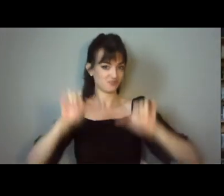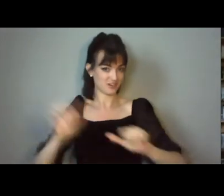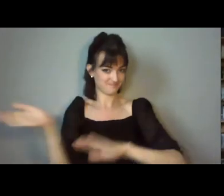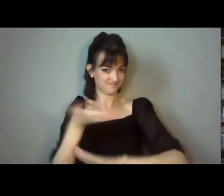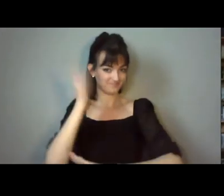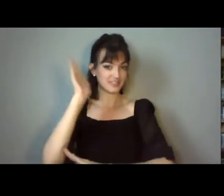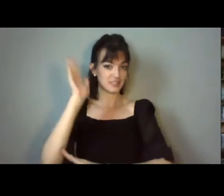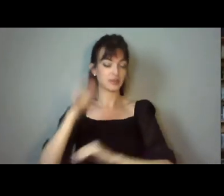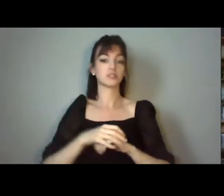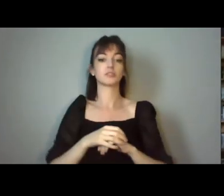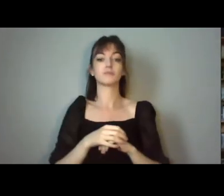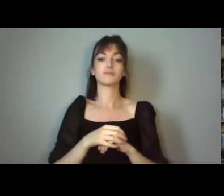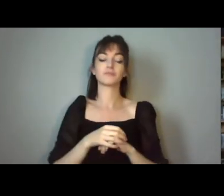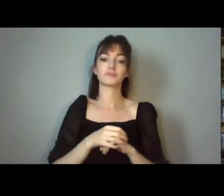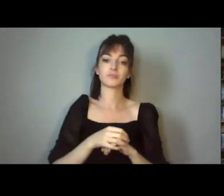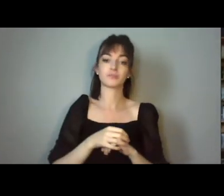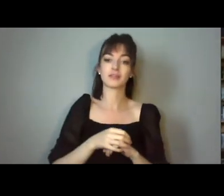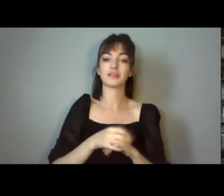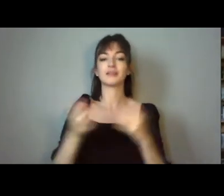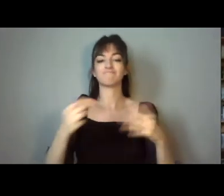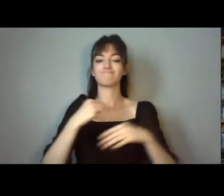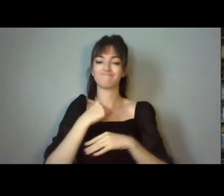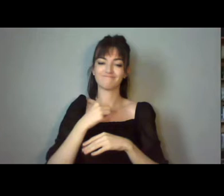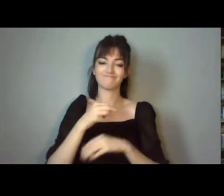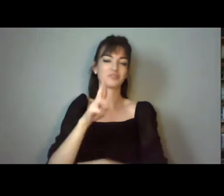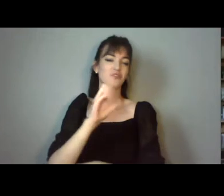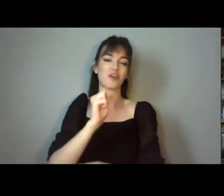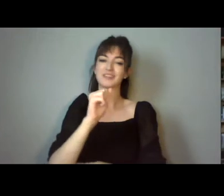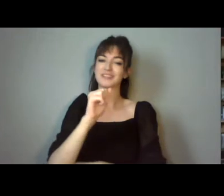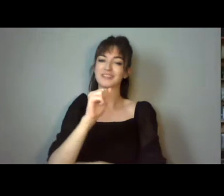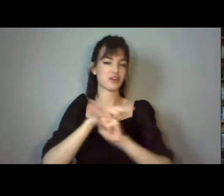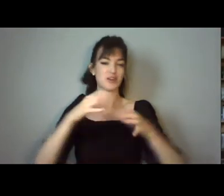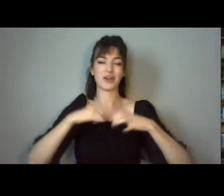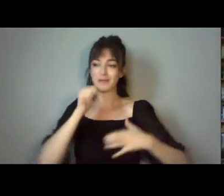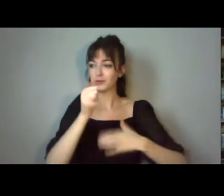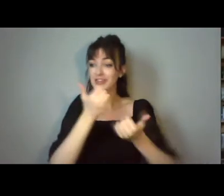Unfortunately Roz won't be able to field any of the questions we might have had for Rosemary